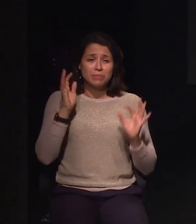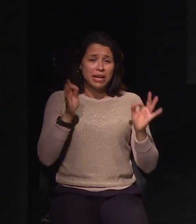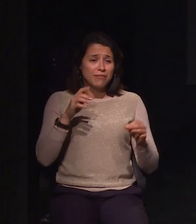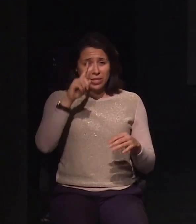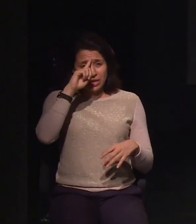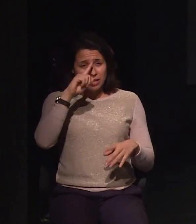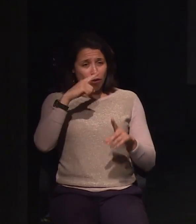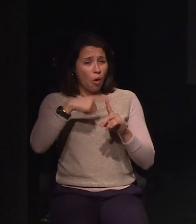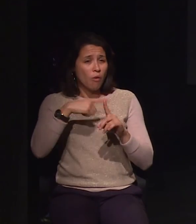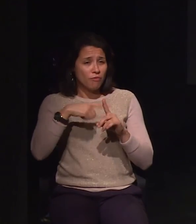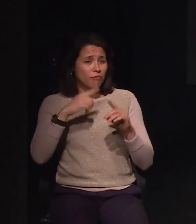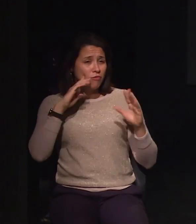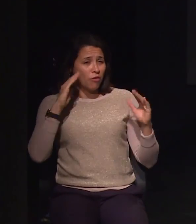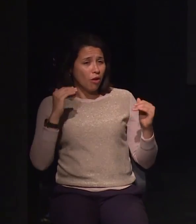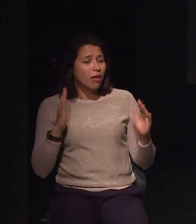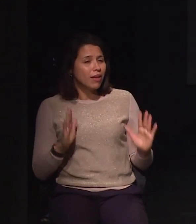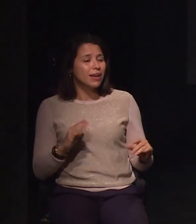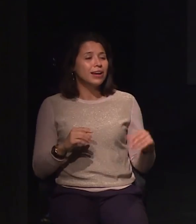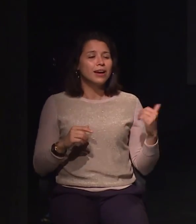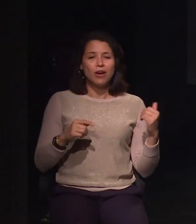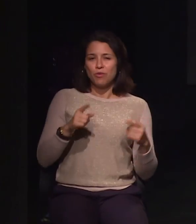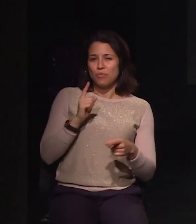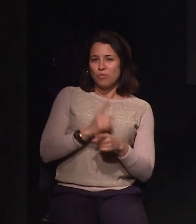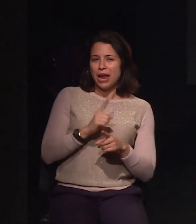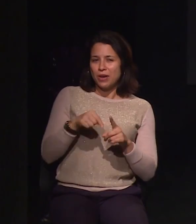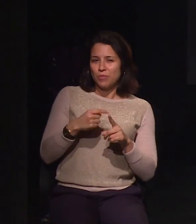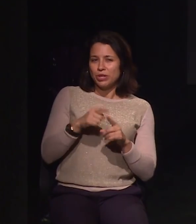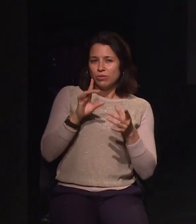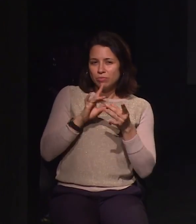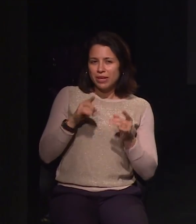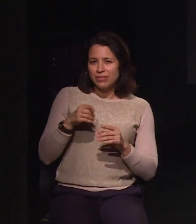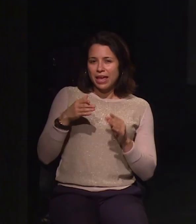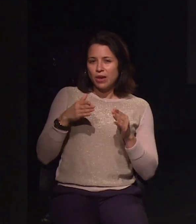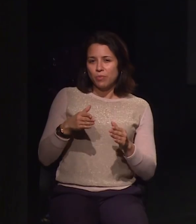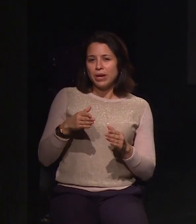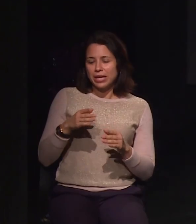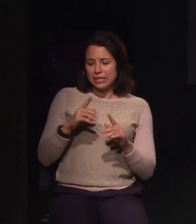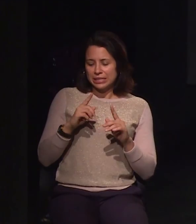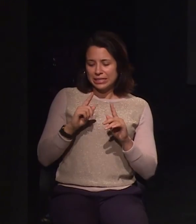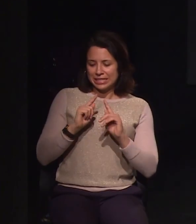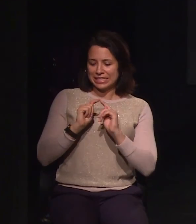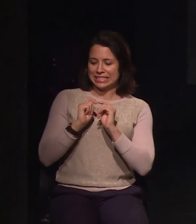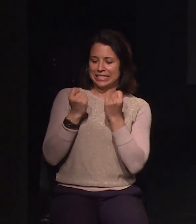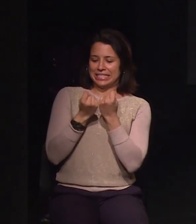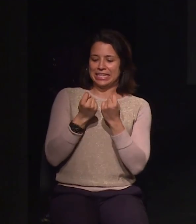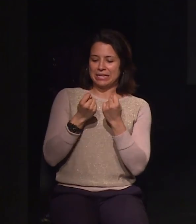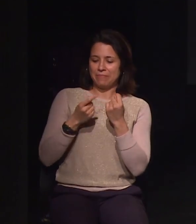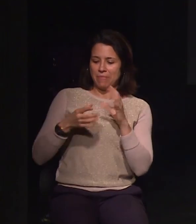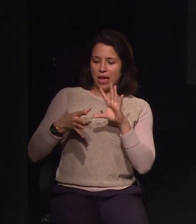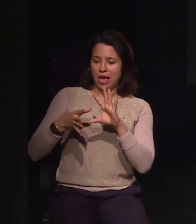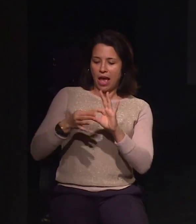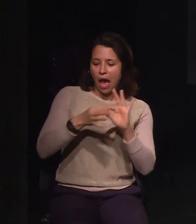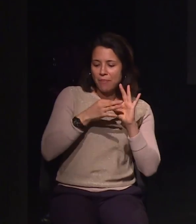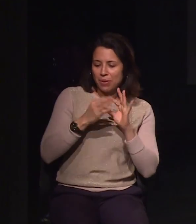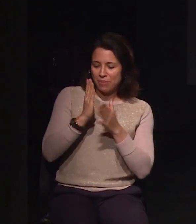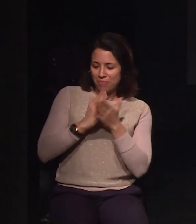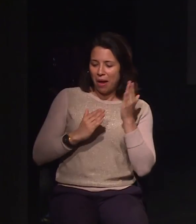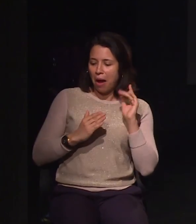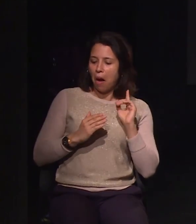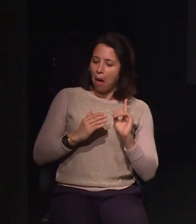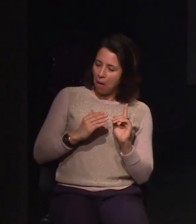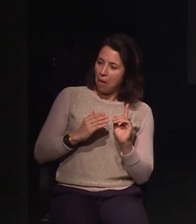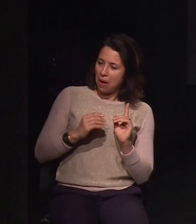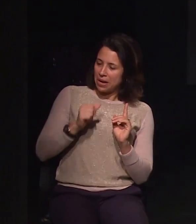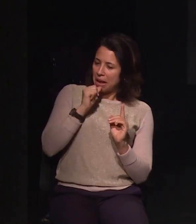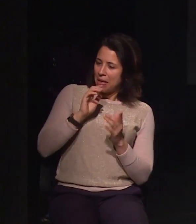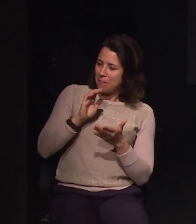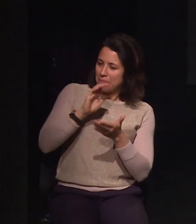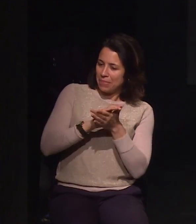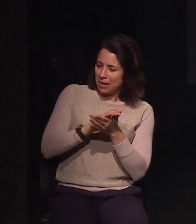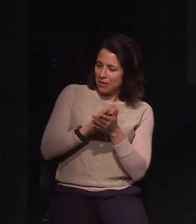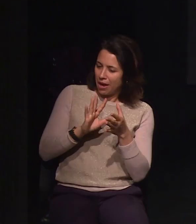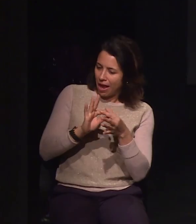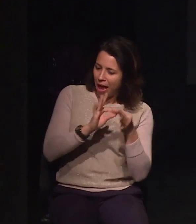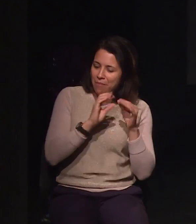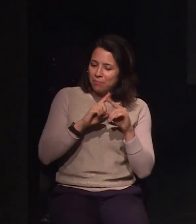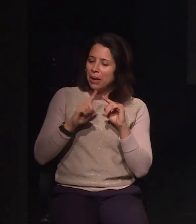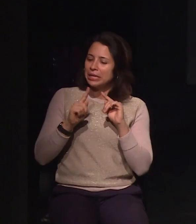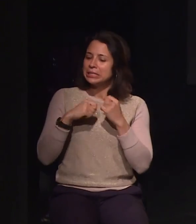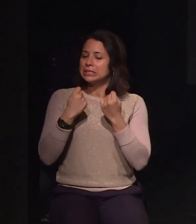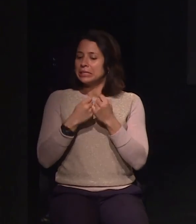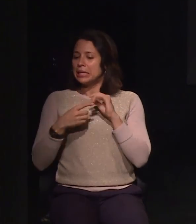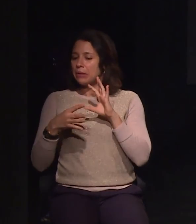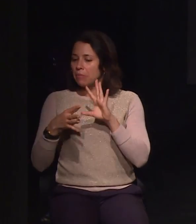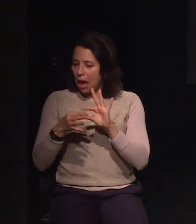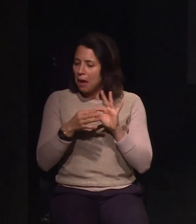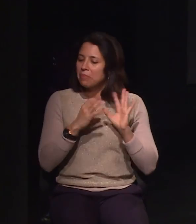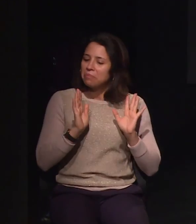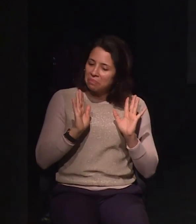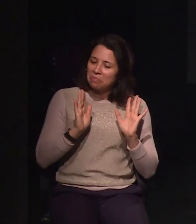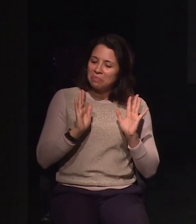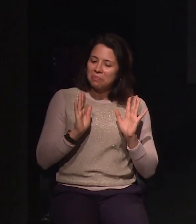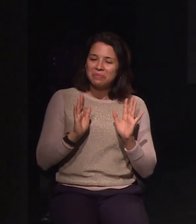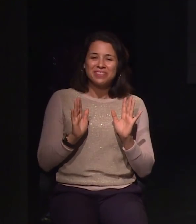Damian: Yeah, when you say it that way, the team up part anyway, that’s exactly how